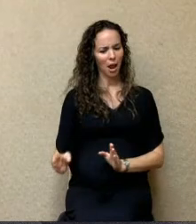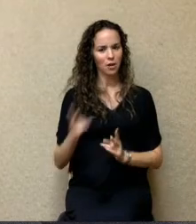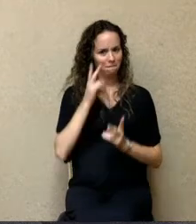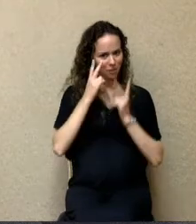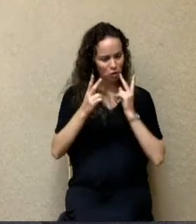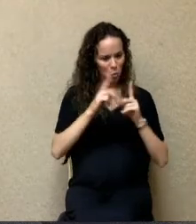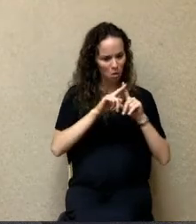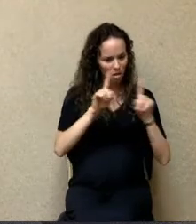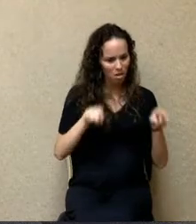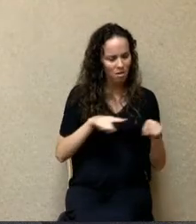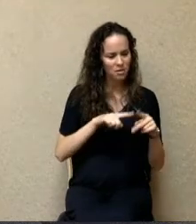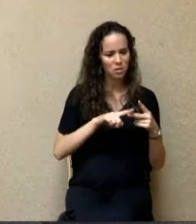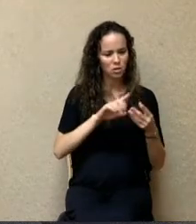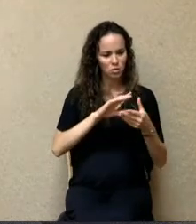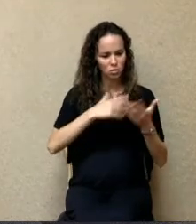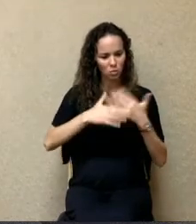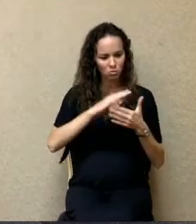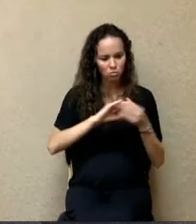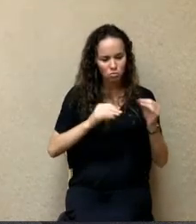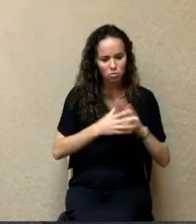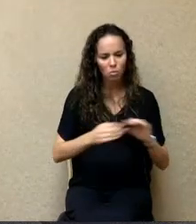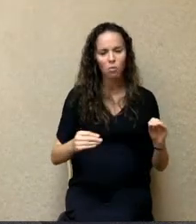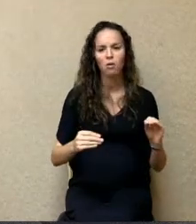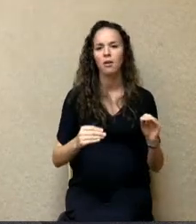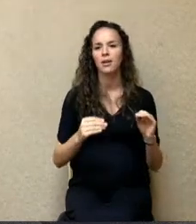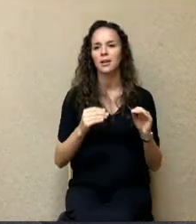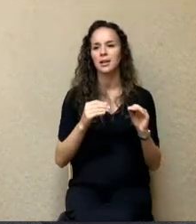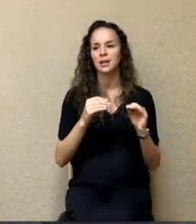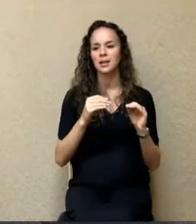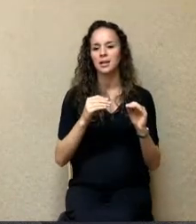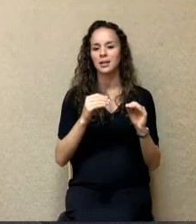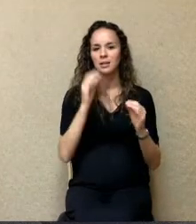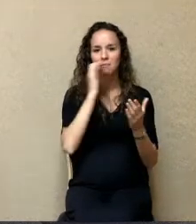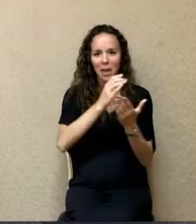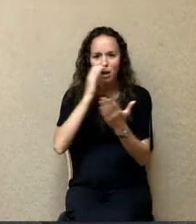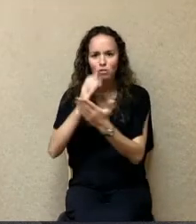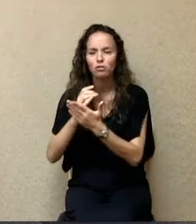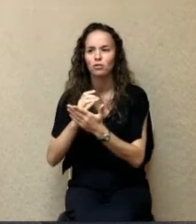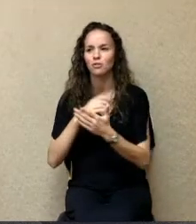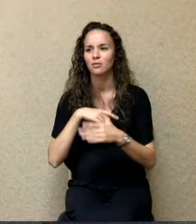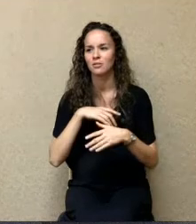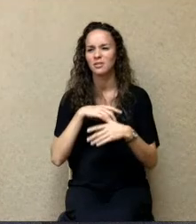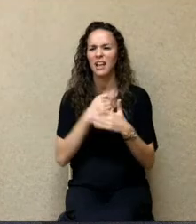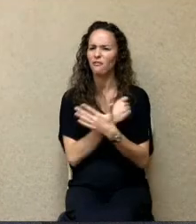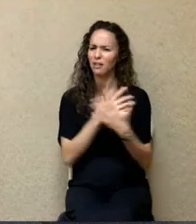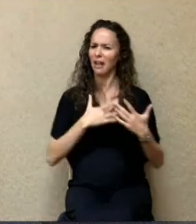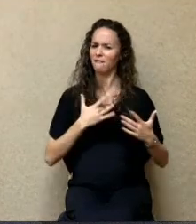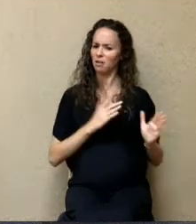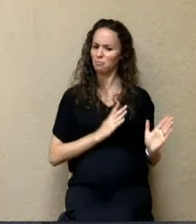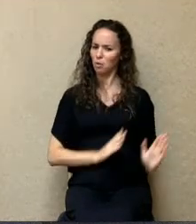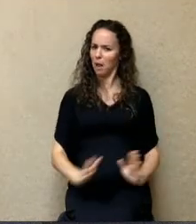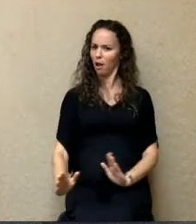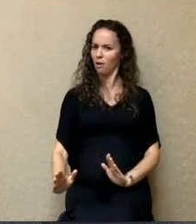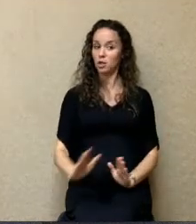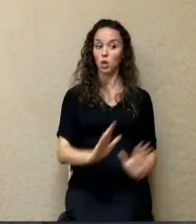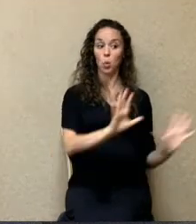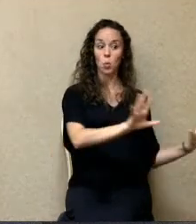the Social Stories, and the photos and everything, so we get there.